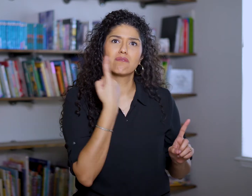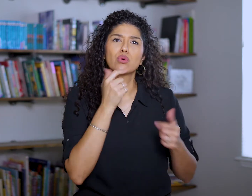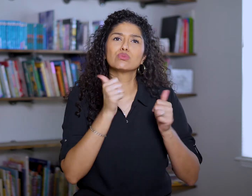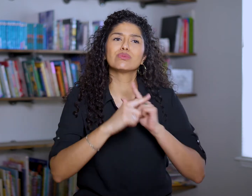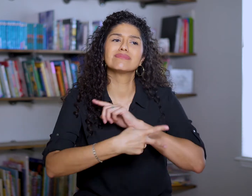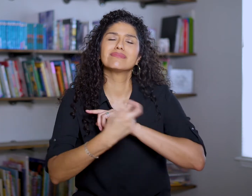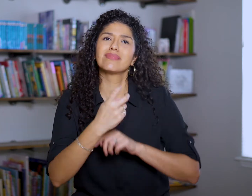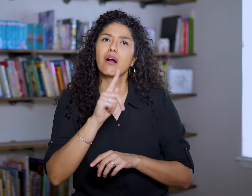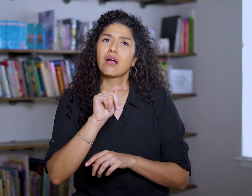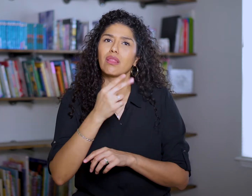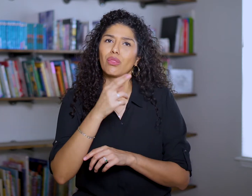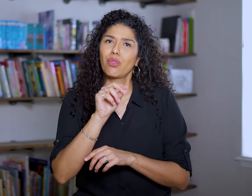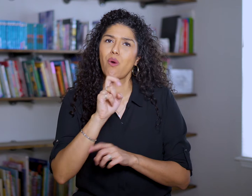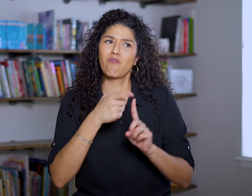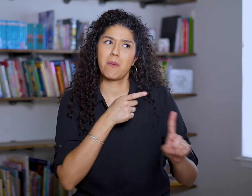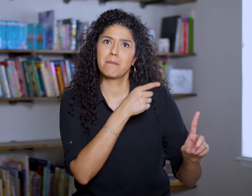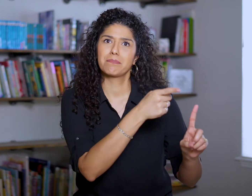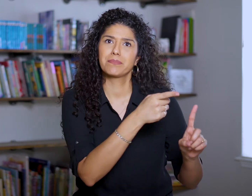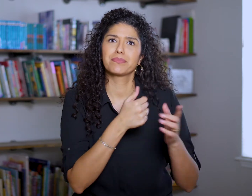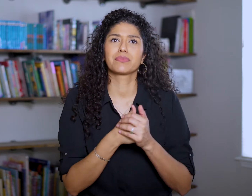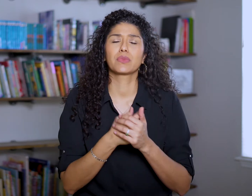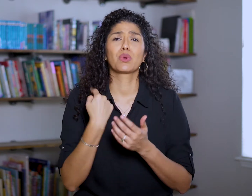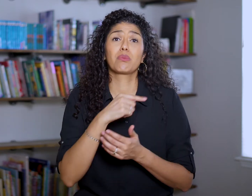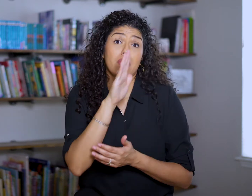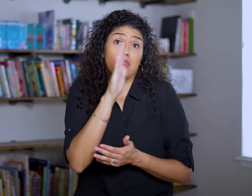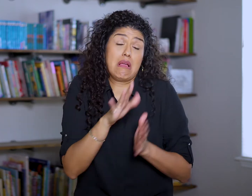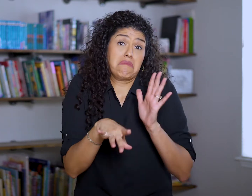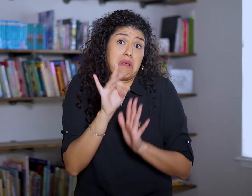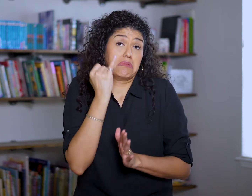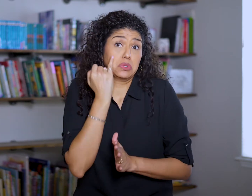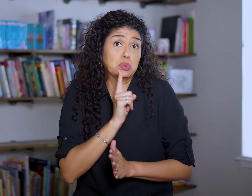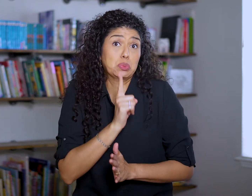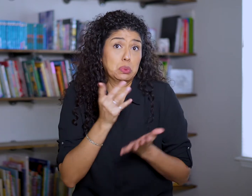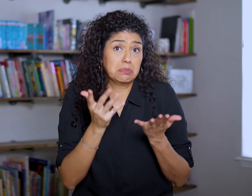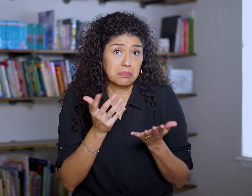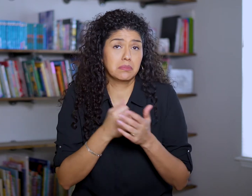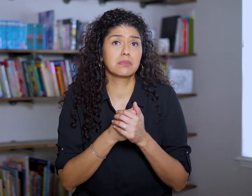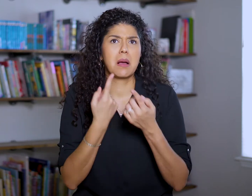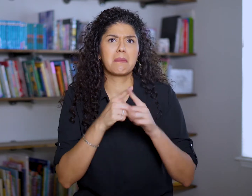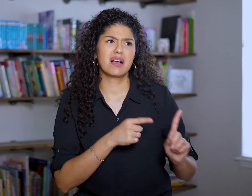of attempting a coup against him. We never find out if it’s true,